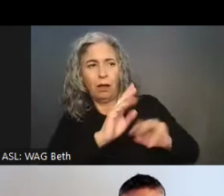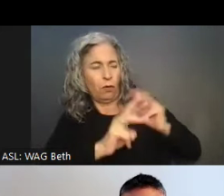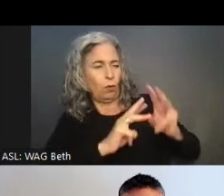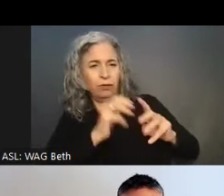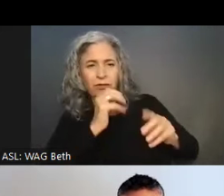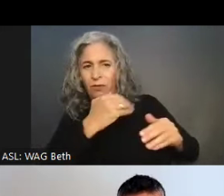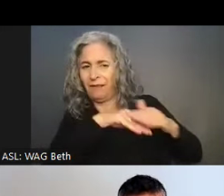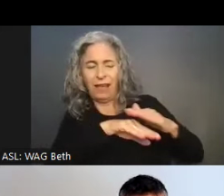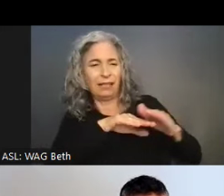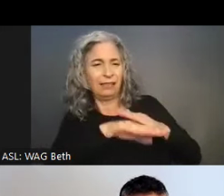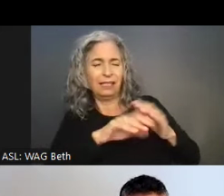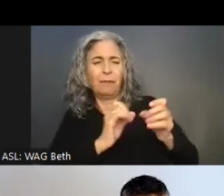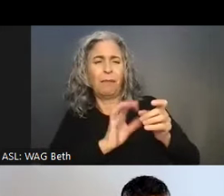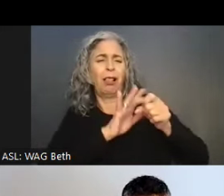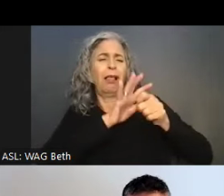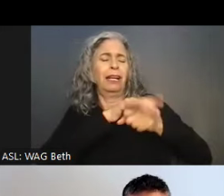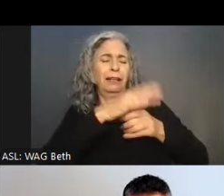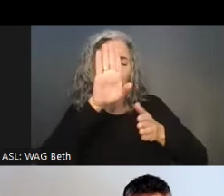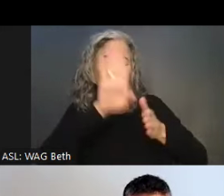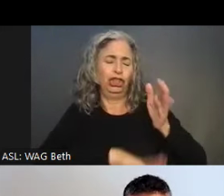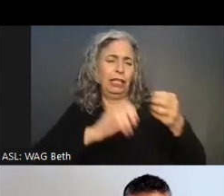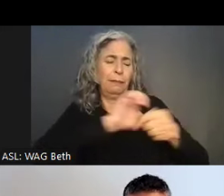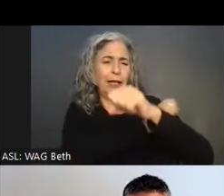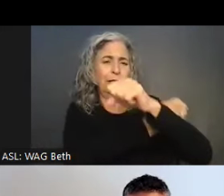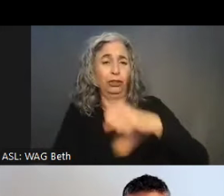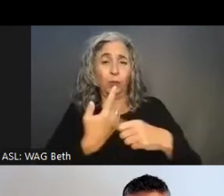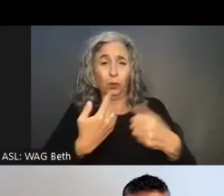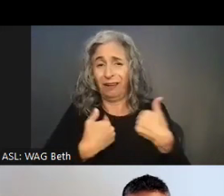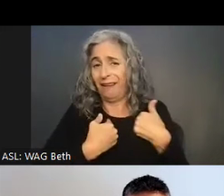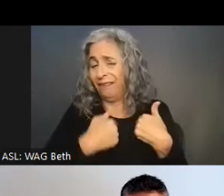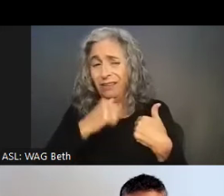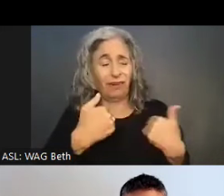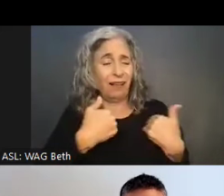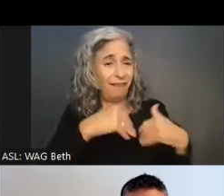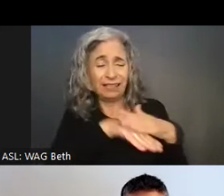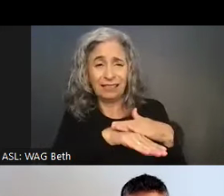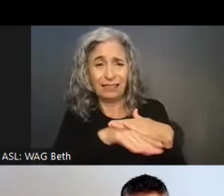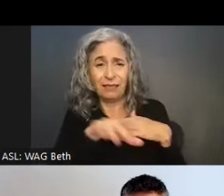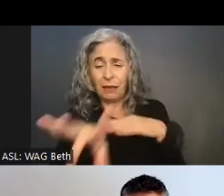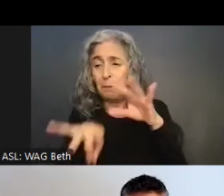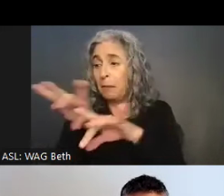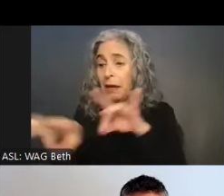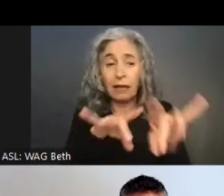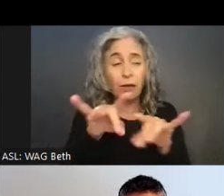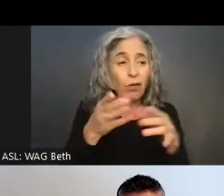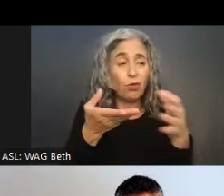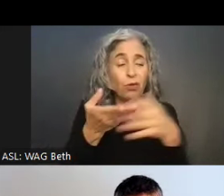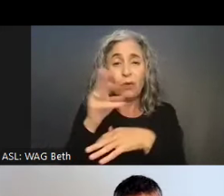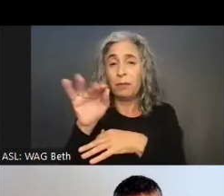overabundance of cheap energy that we have and who pick through the minerals that the first set of